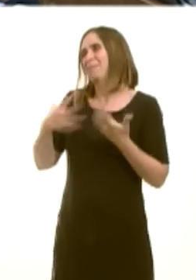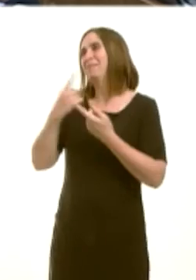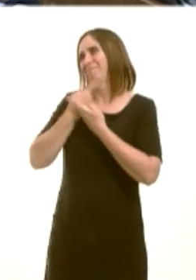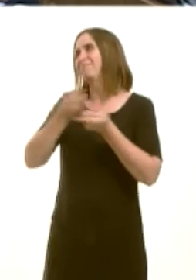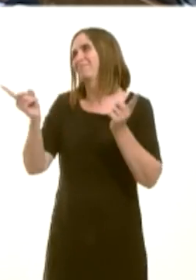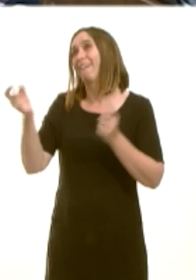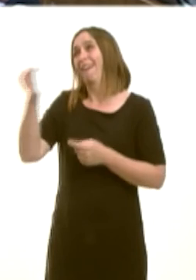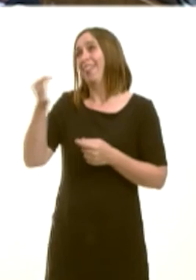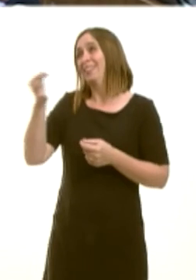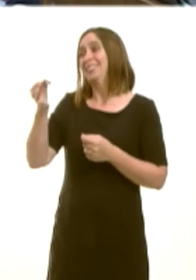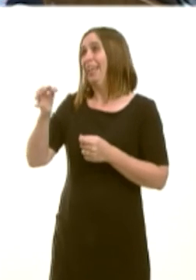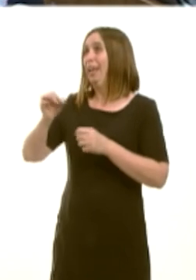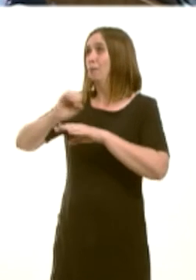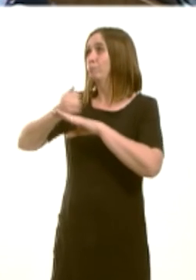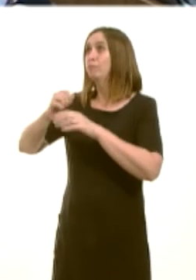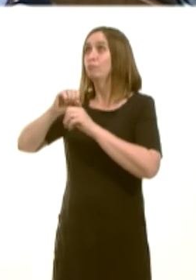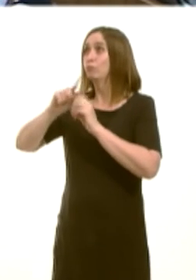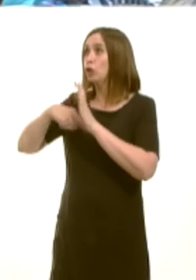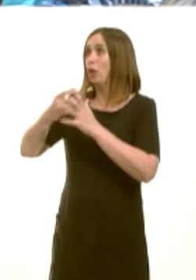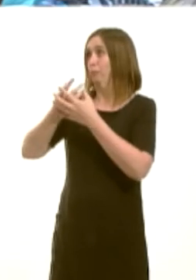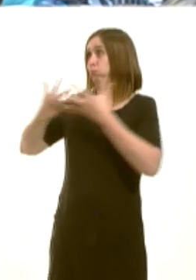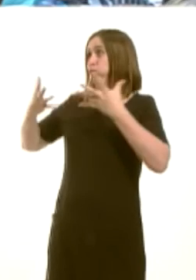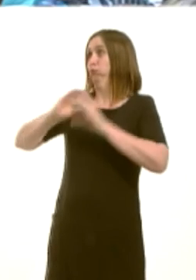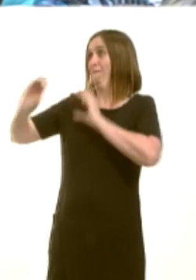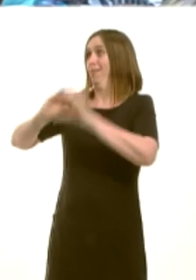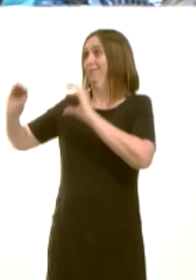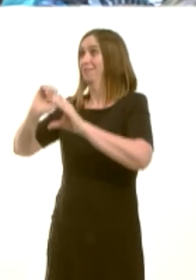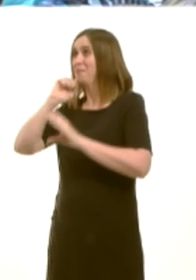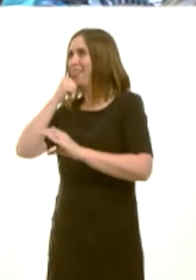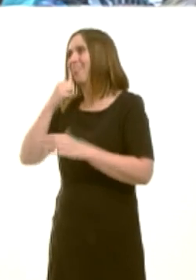happened on Anglesey and how many projects have been funded. This is a matter for the